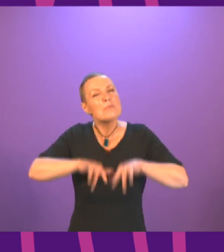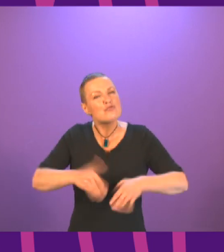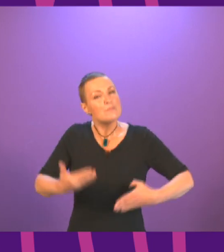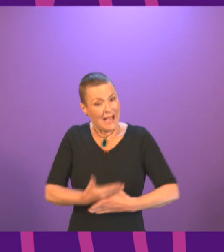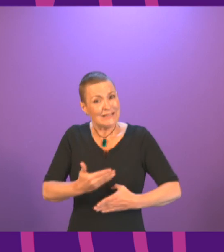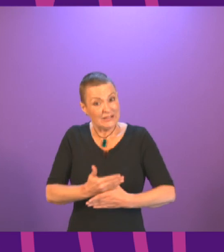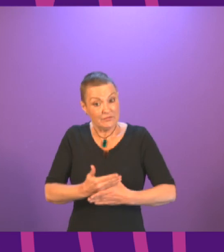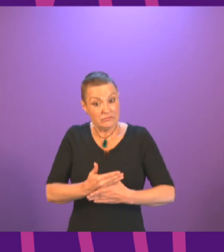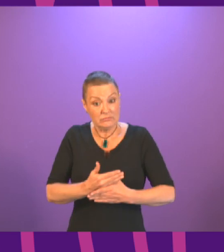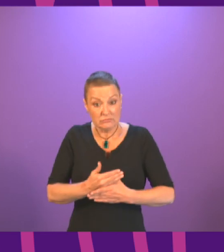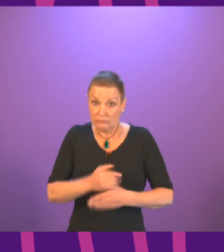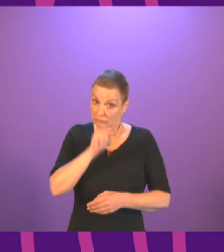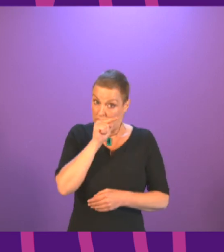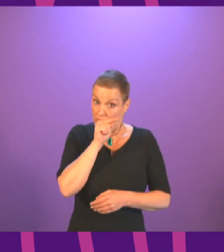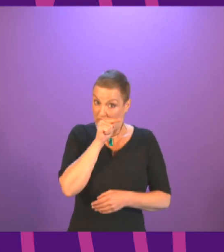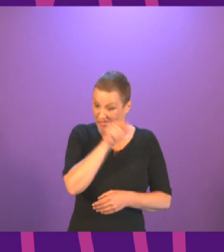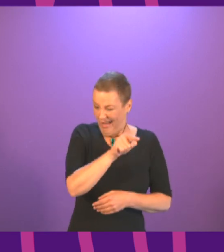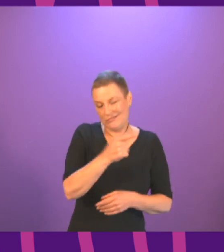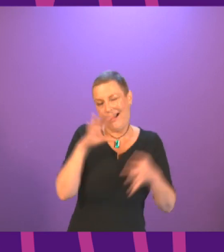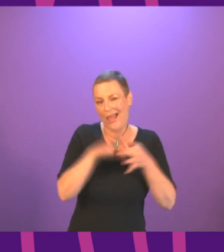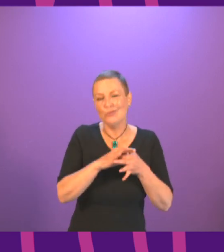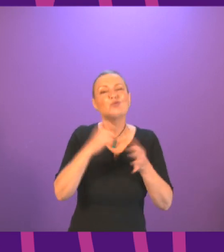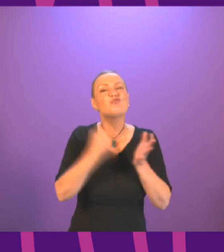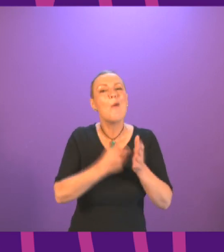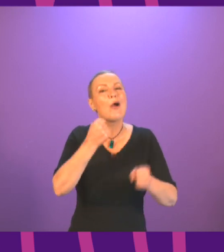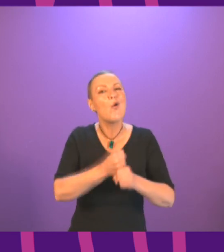administrative practice, which is part of a programme with Robert Gordon University